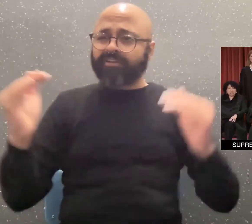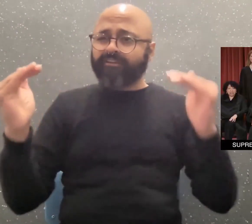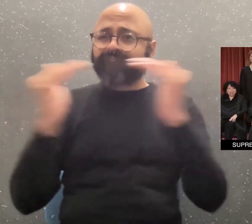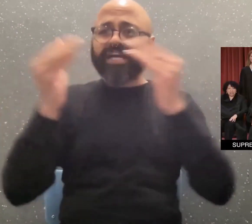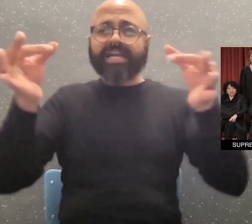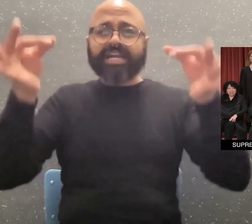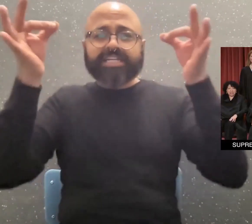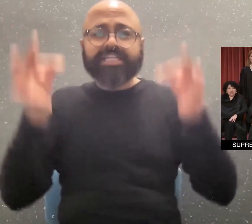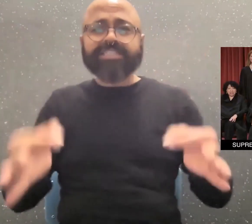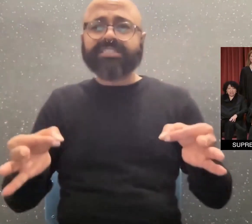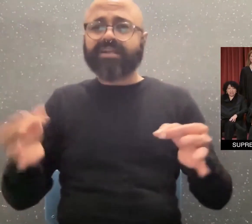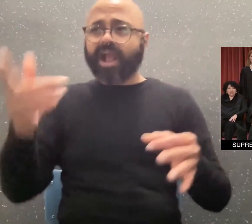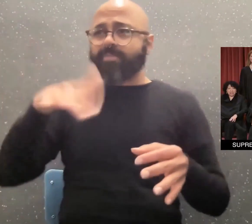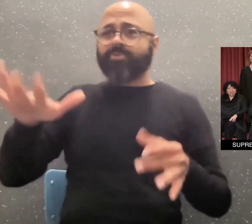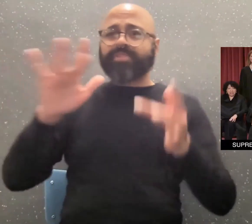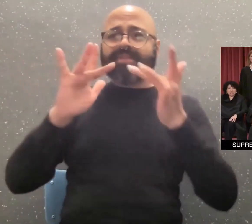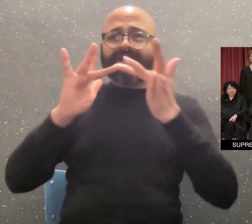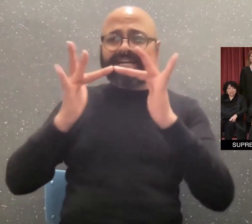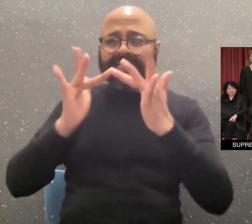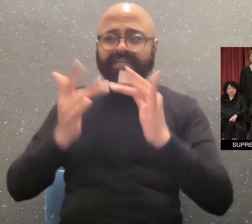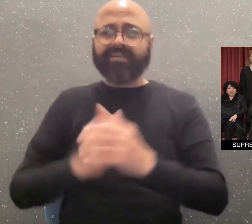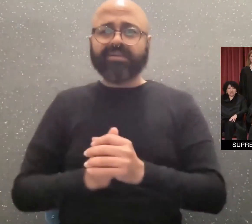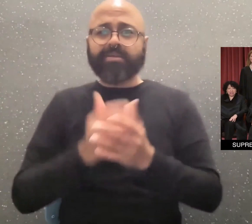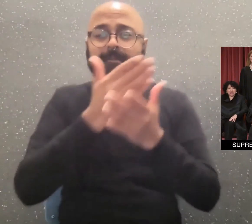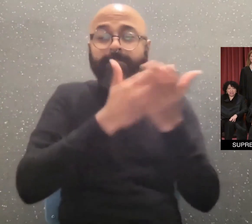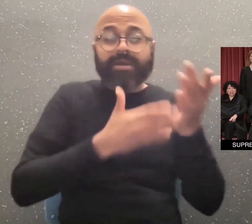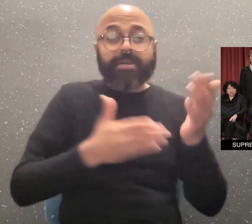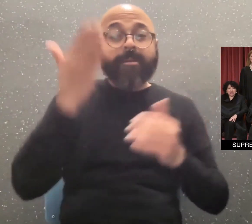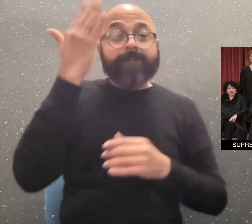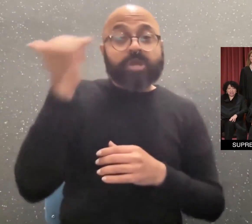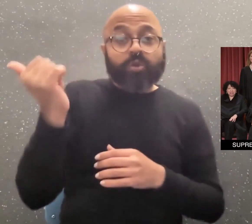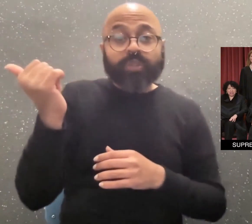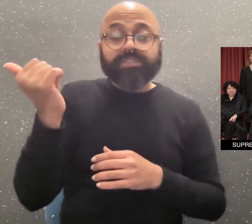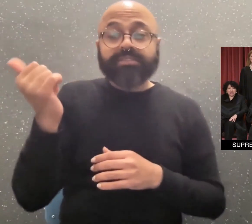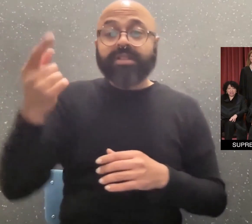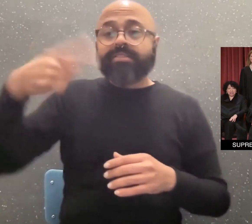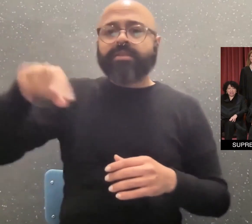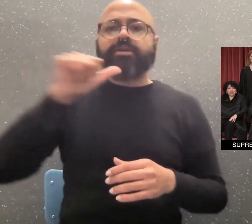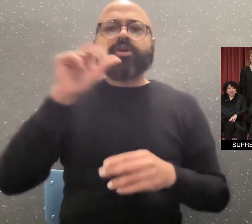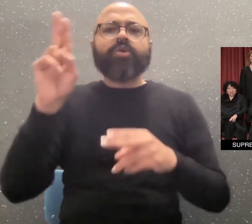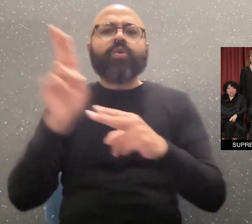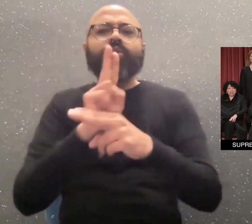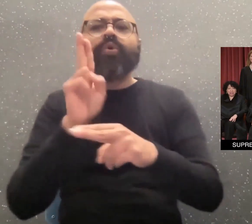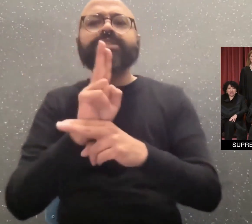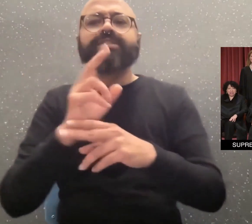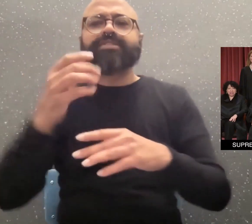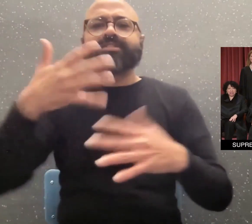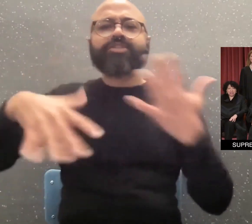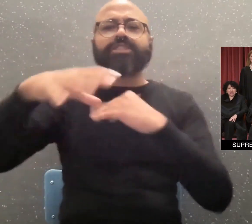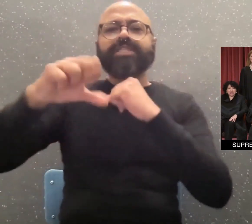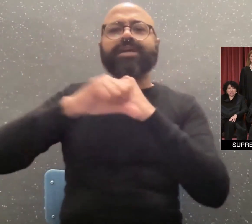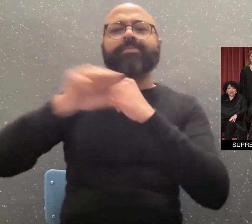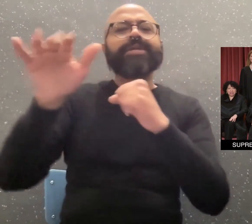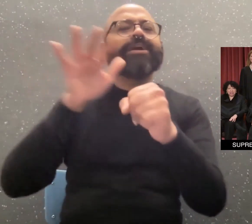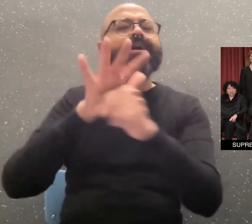the Internet partly because they don't use social media enough to fully understand it